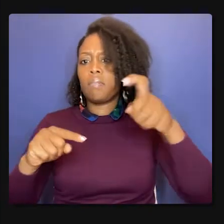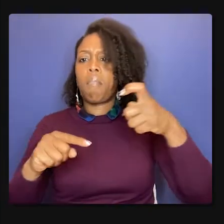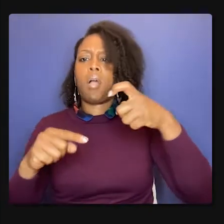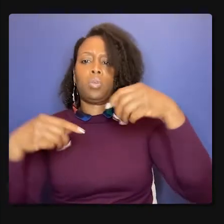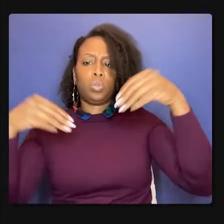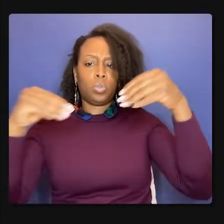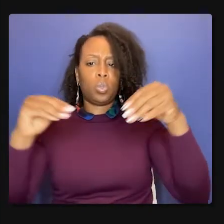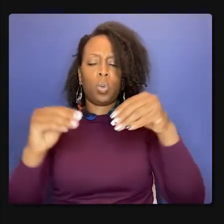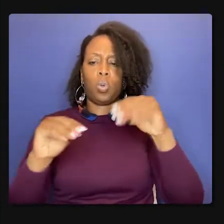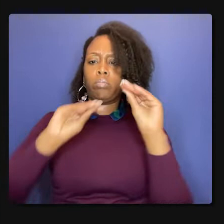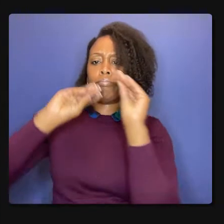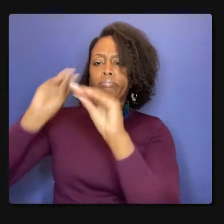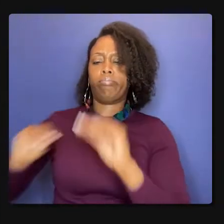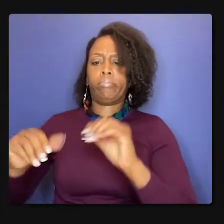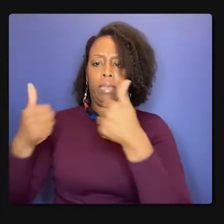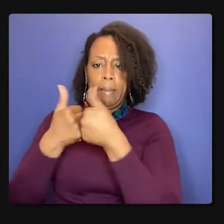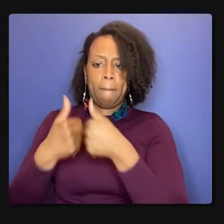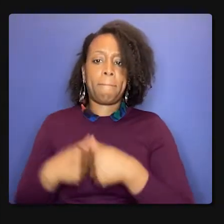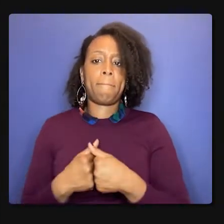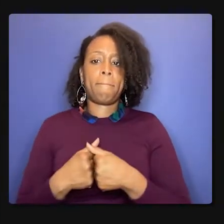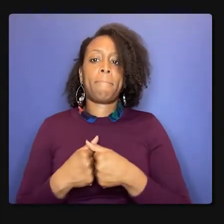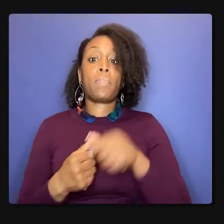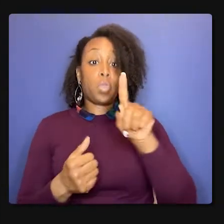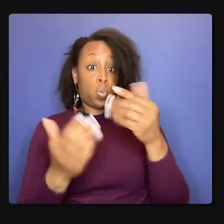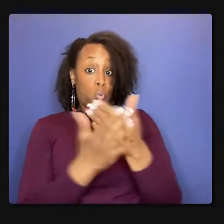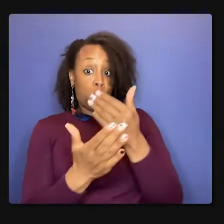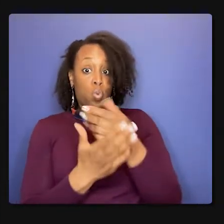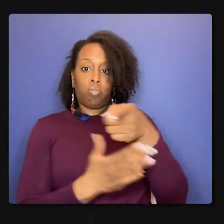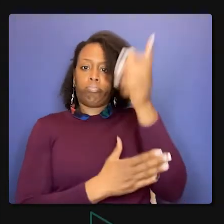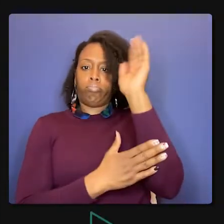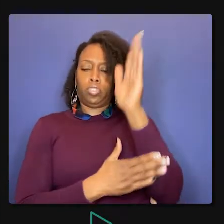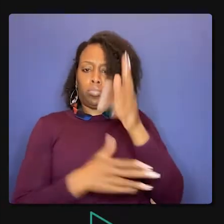If you're new to developing or shipping on Xbox, this talk is for you.